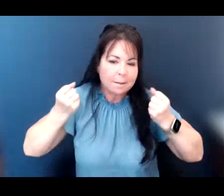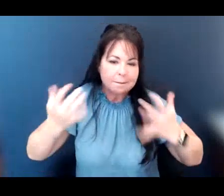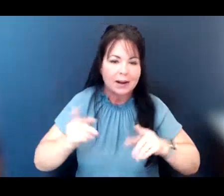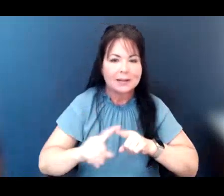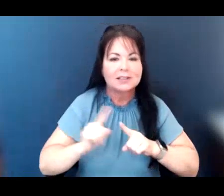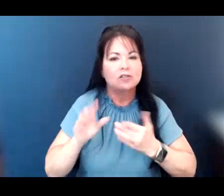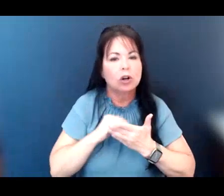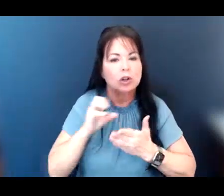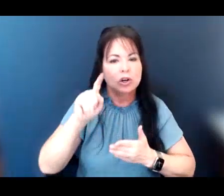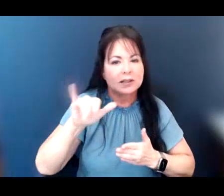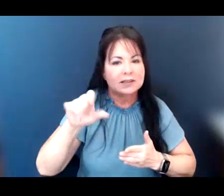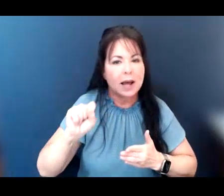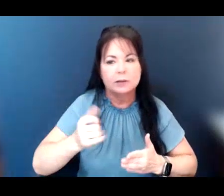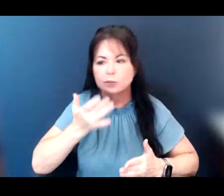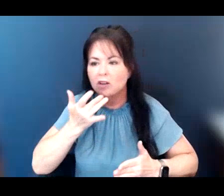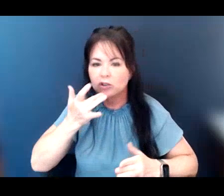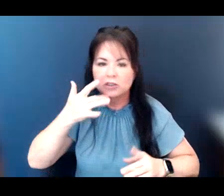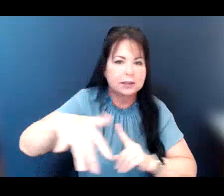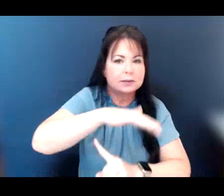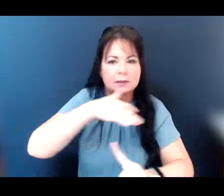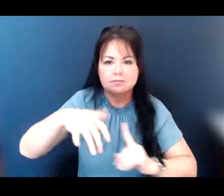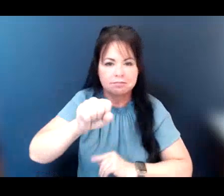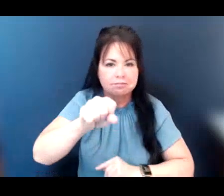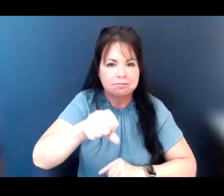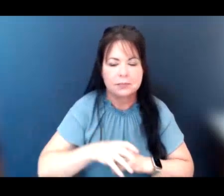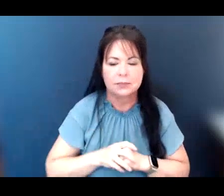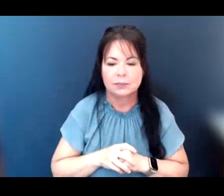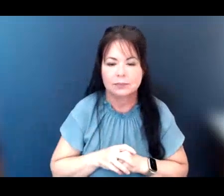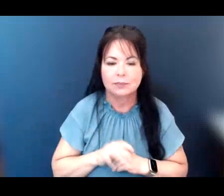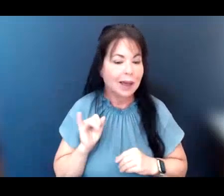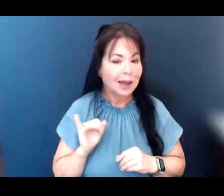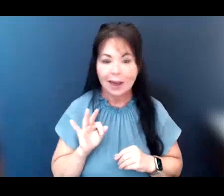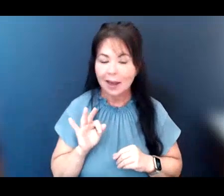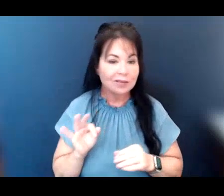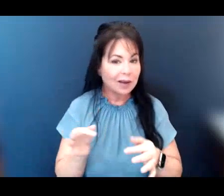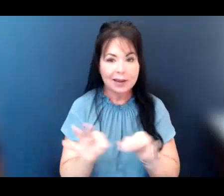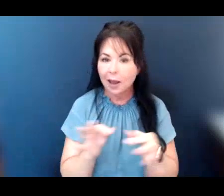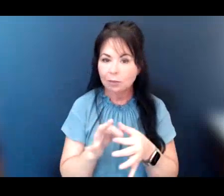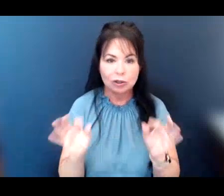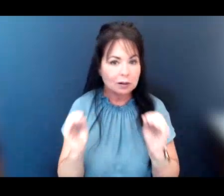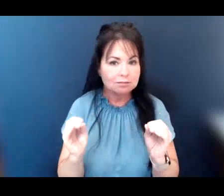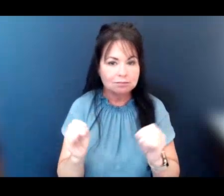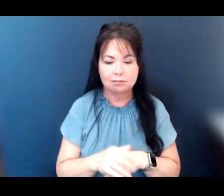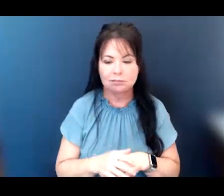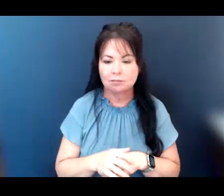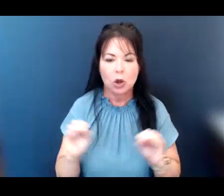are out there. But if you don't caption your video and have a transcript and do that all properly, then you're